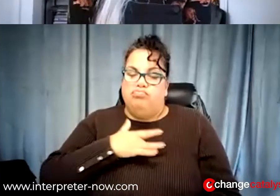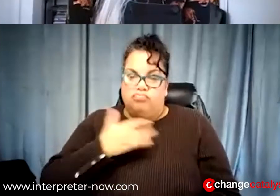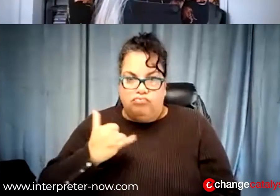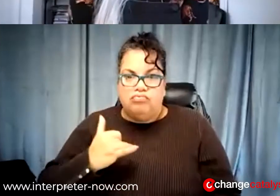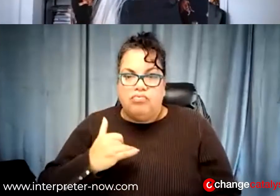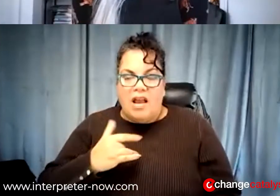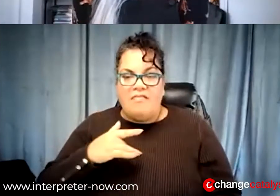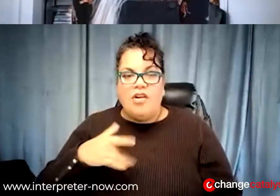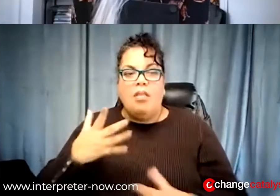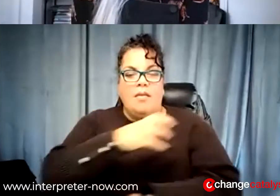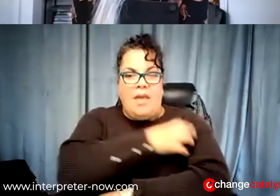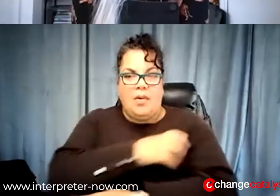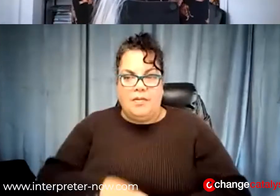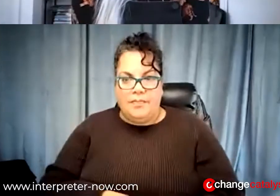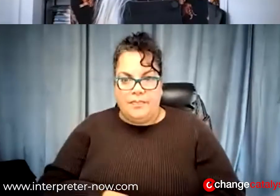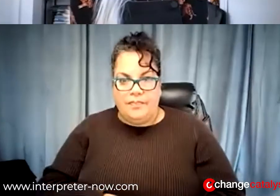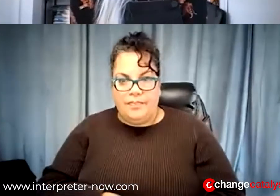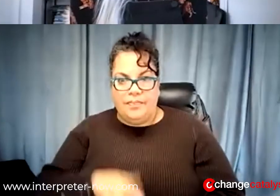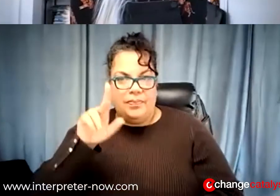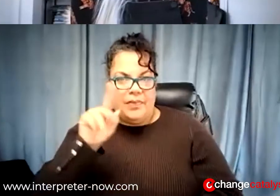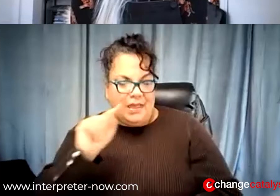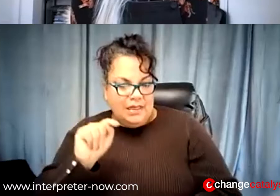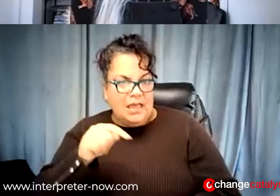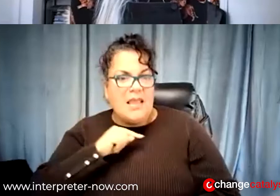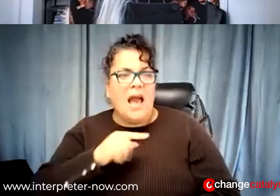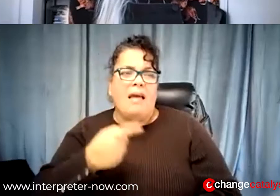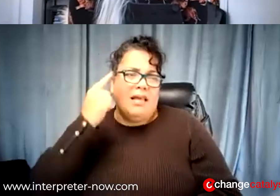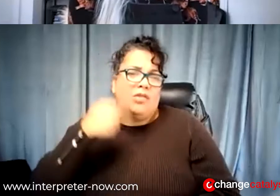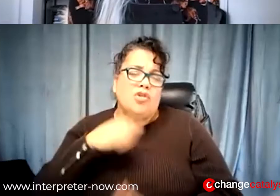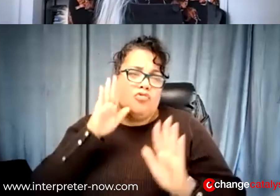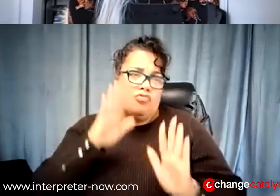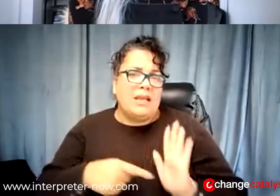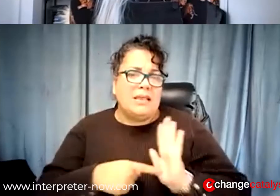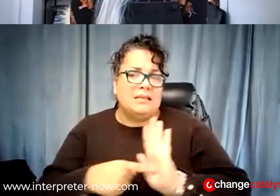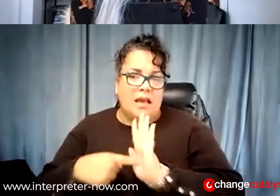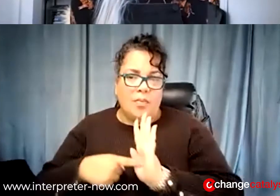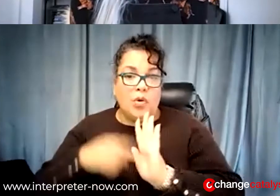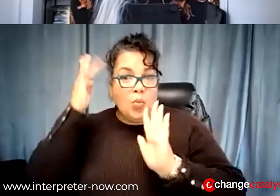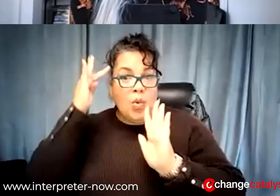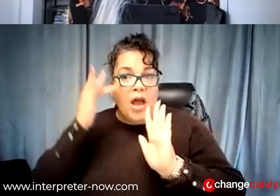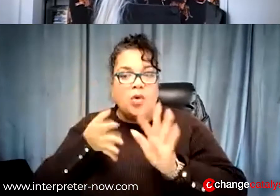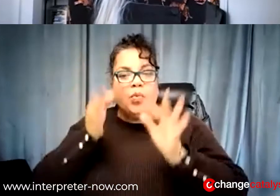Kt: I think that those are really good examples of why we chose the name beacon.